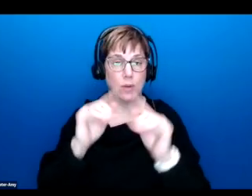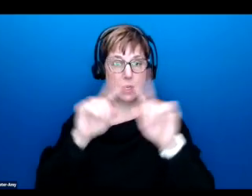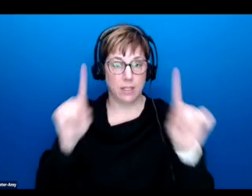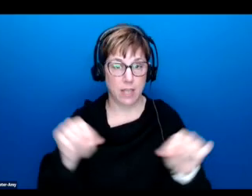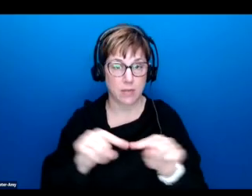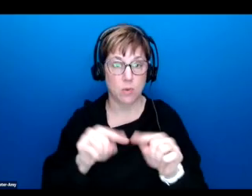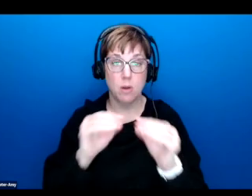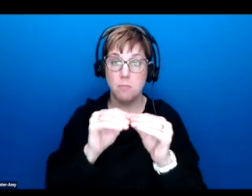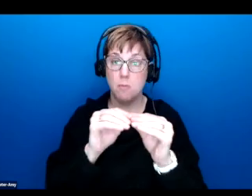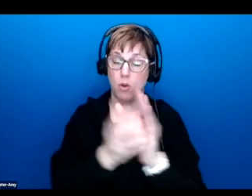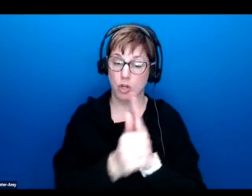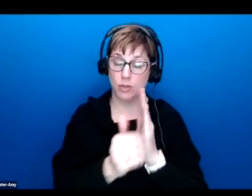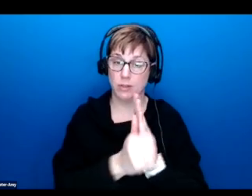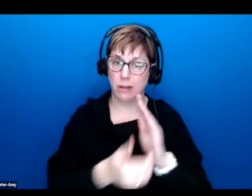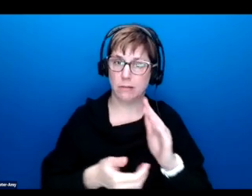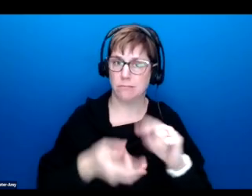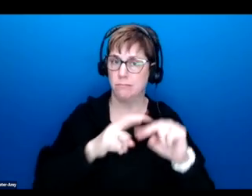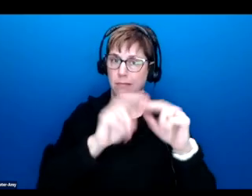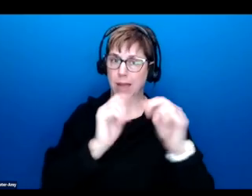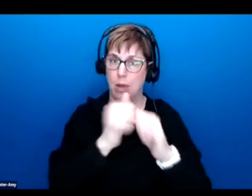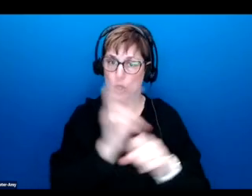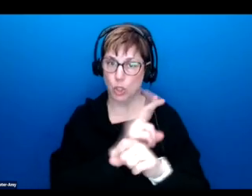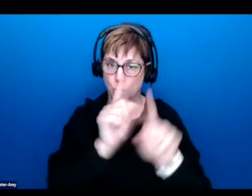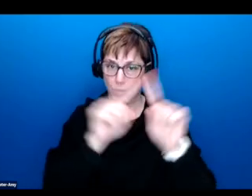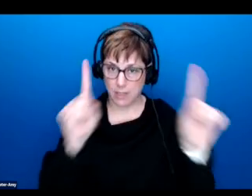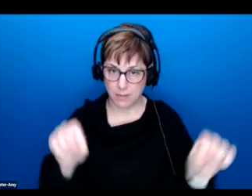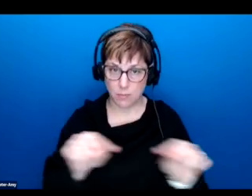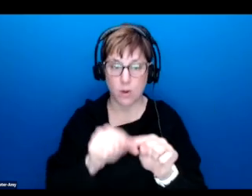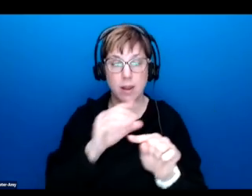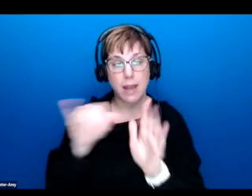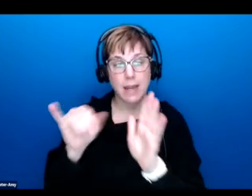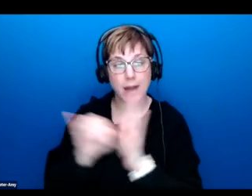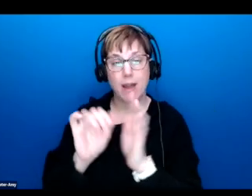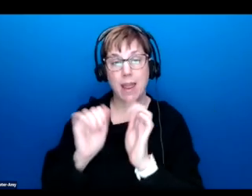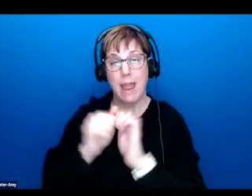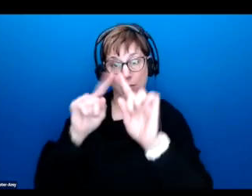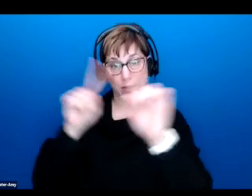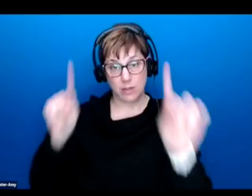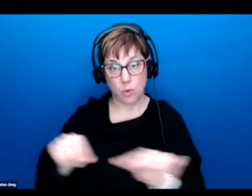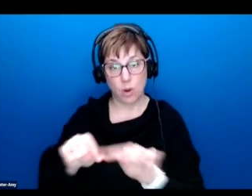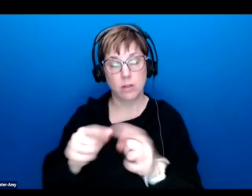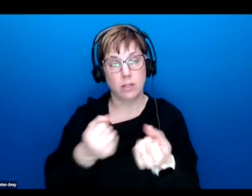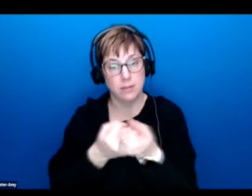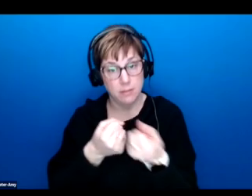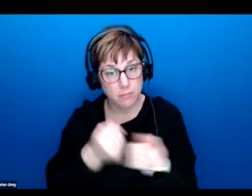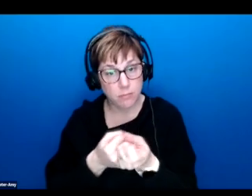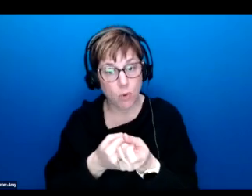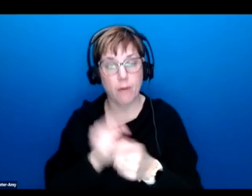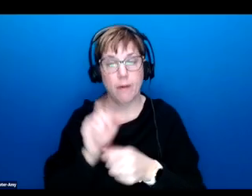on how to utilize the dashboard, as well as identify how the dashboard can help support disability community,